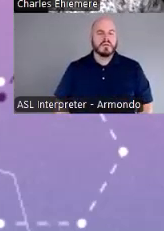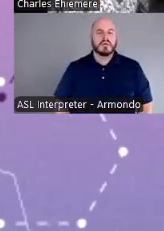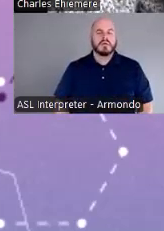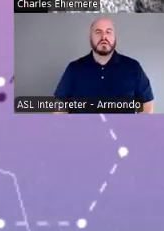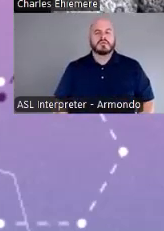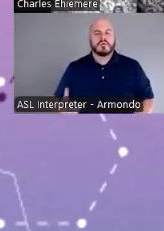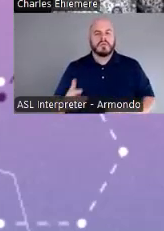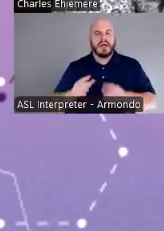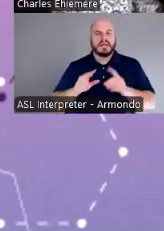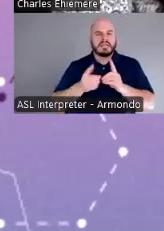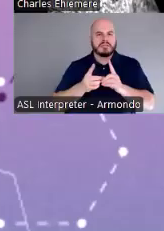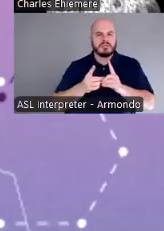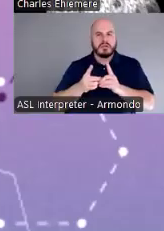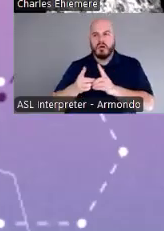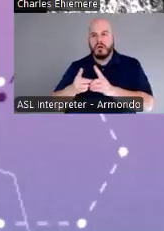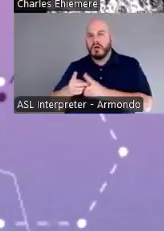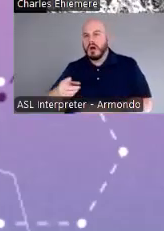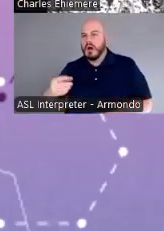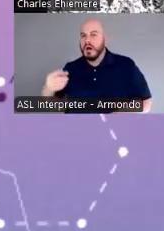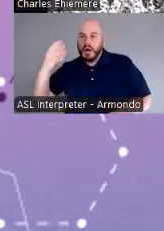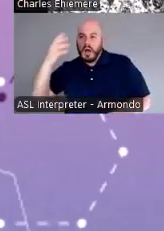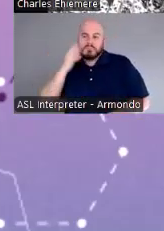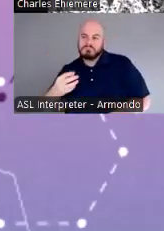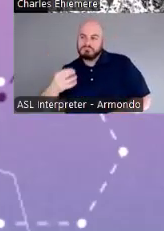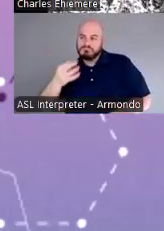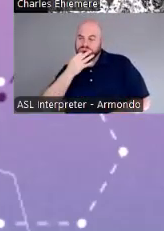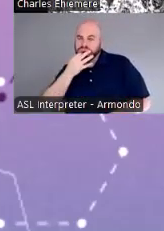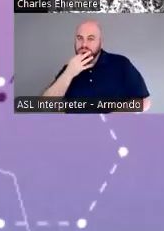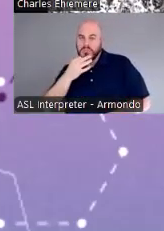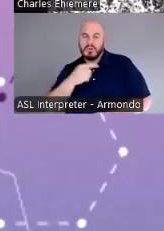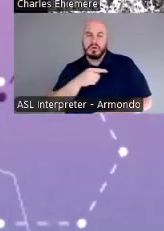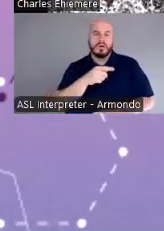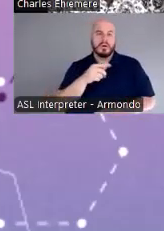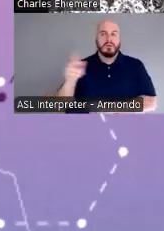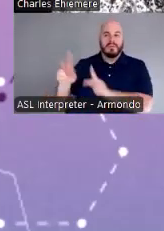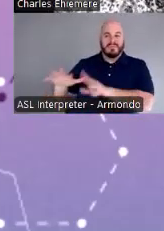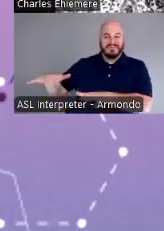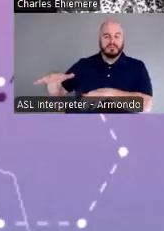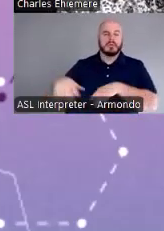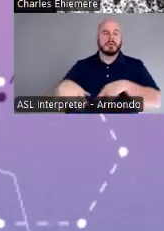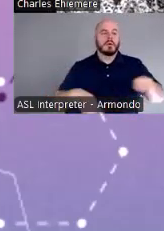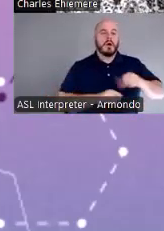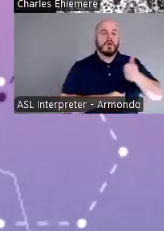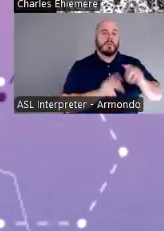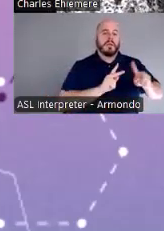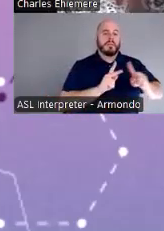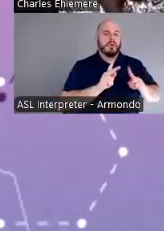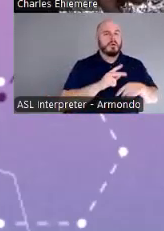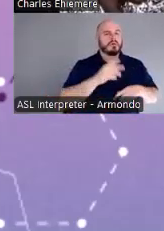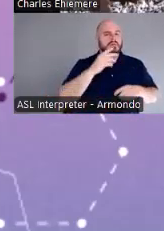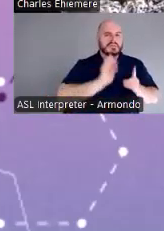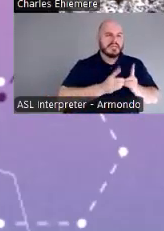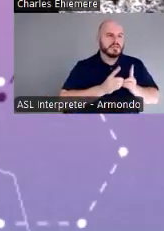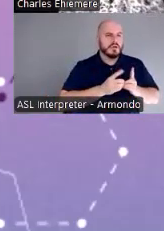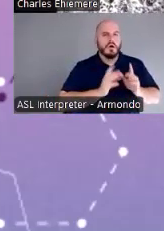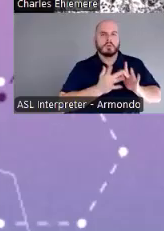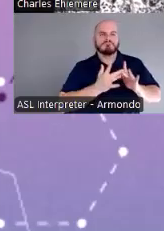So the system have been able to work both online and offline,